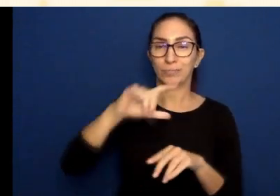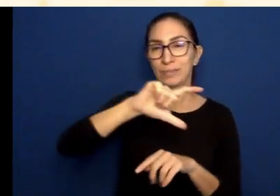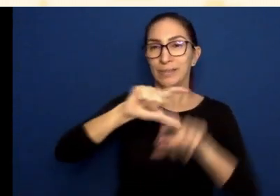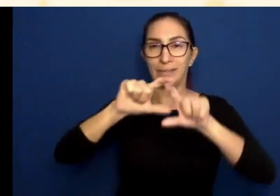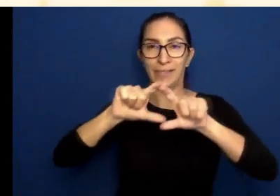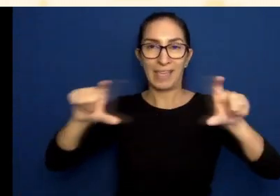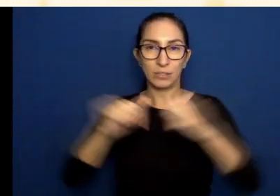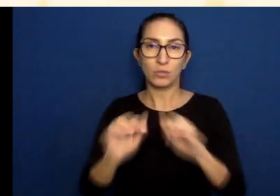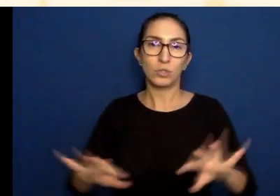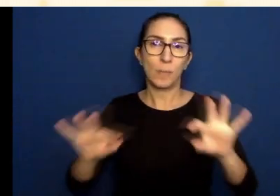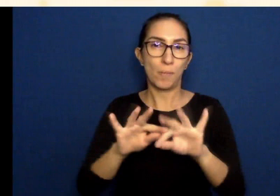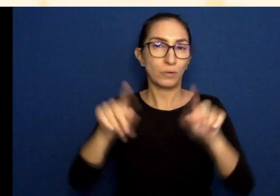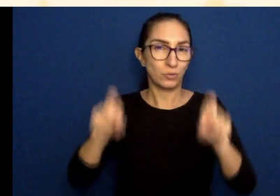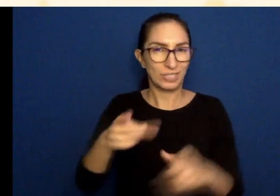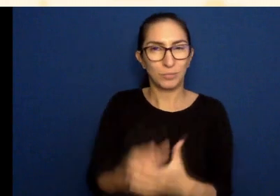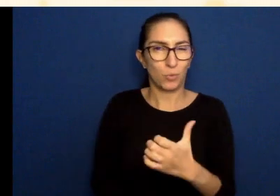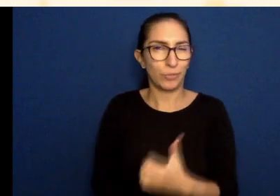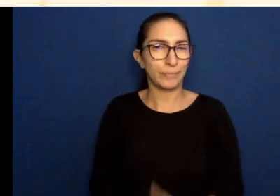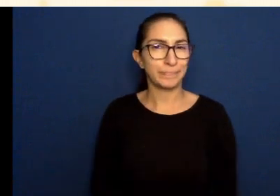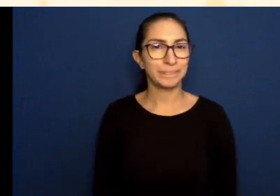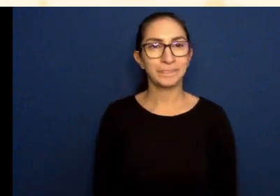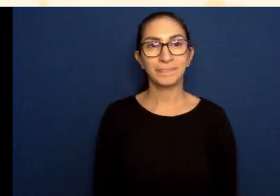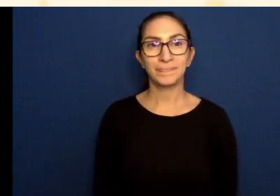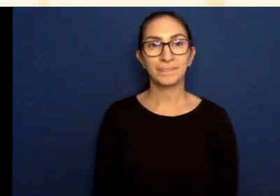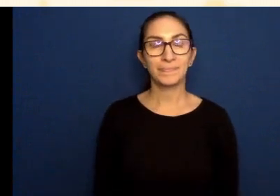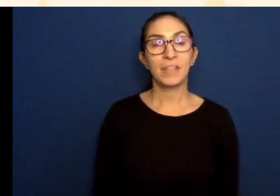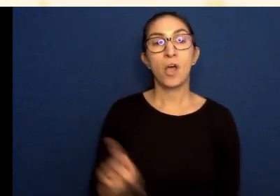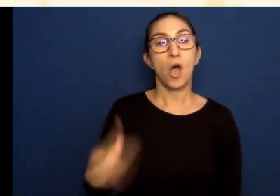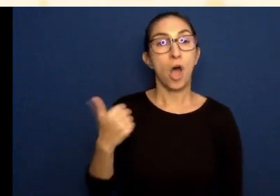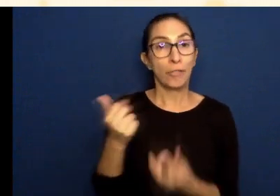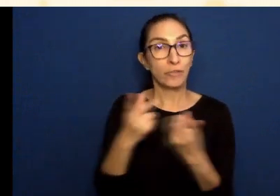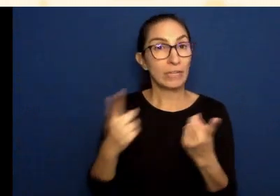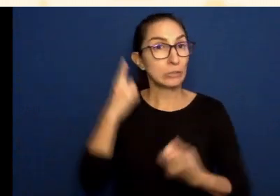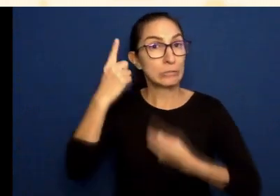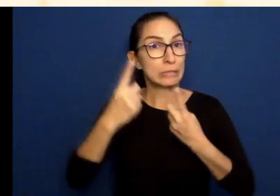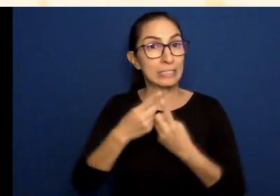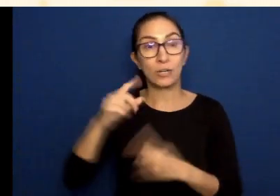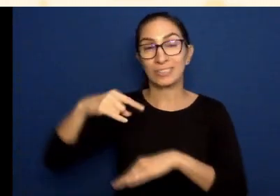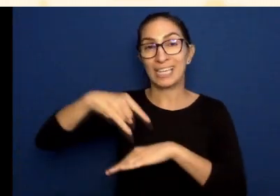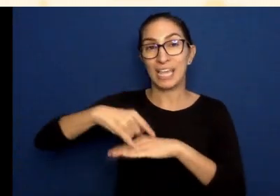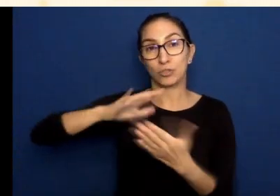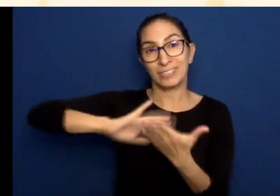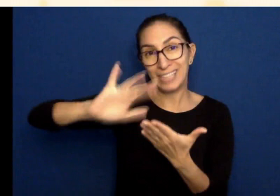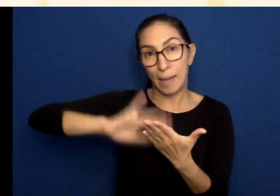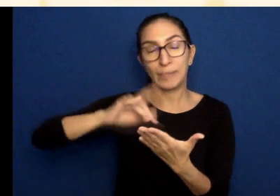with both orientations is that with an iPhone, you see portrait; and on Android, you tend to see landscape.